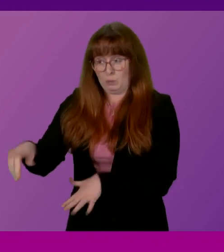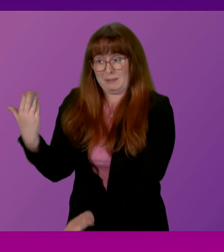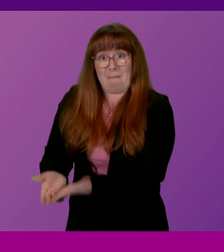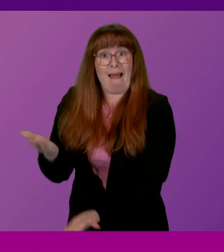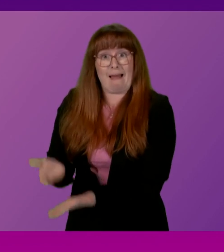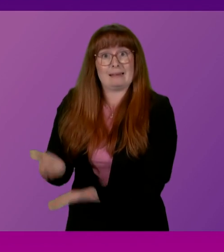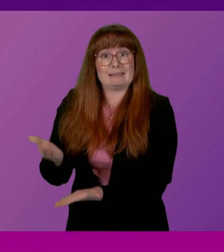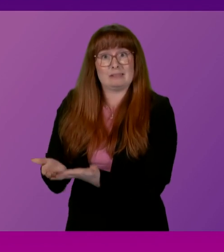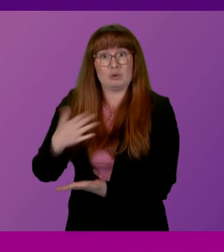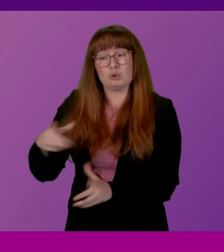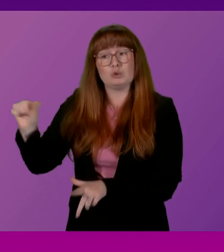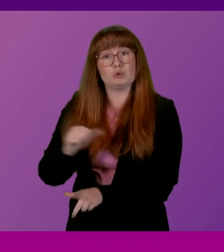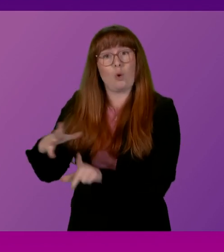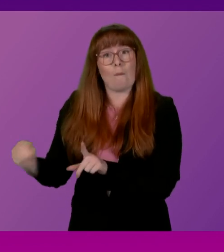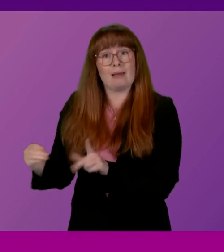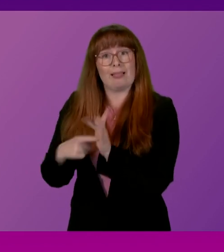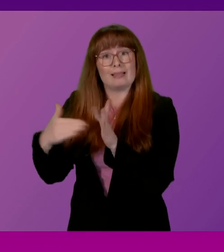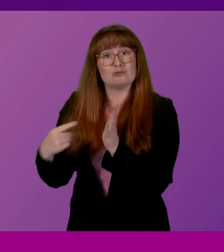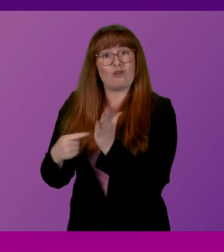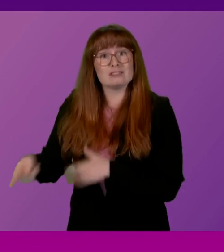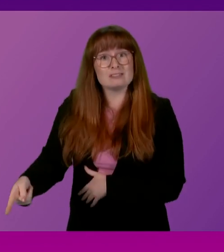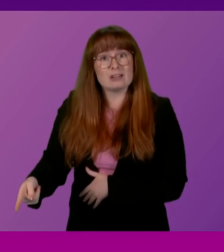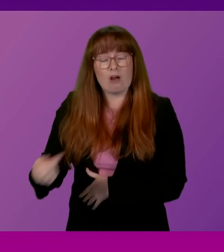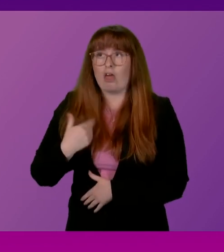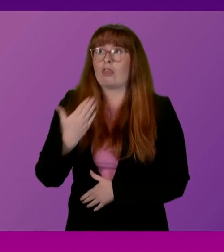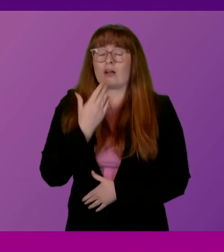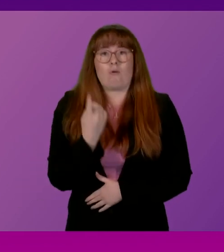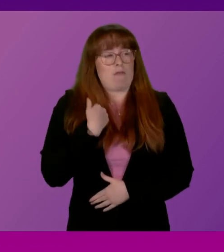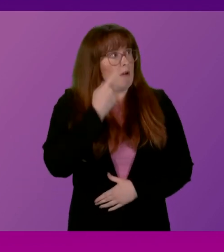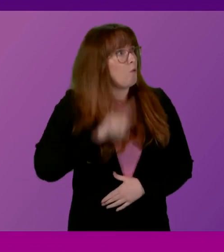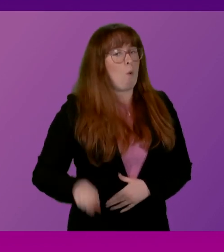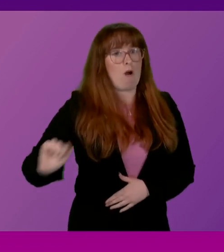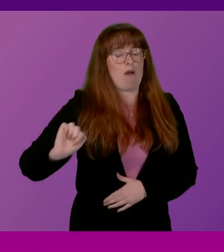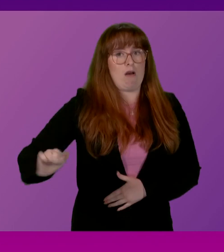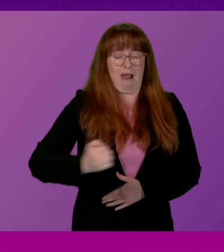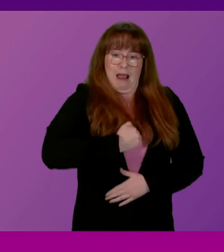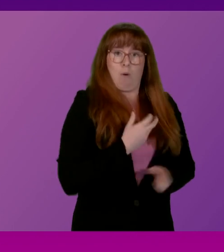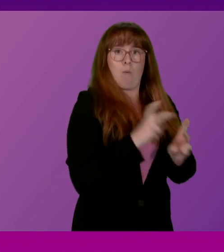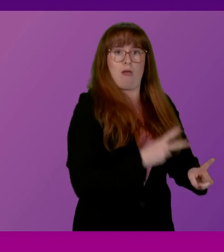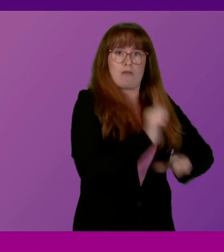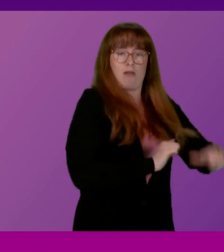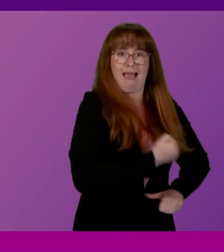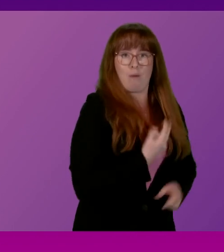that we copy. Thank goodness we ignored him, much like the people of Scotland continue to ignore him,